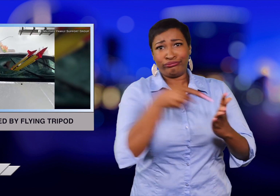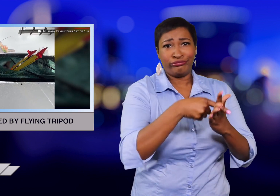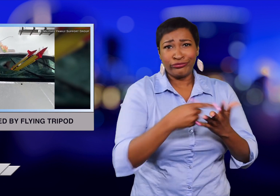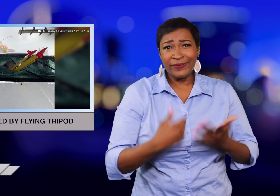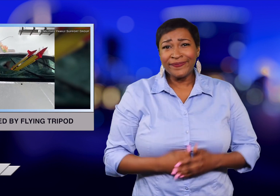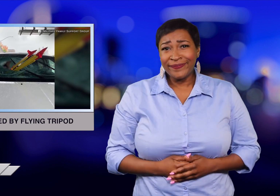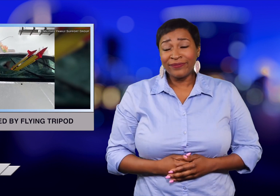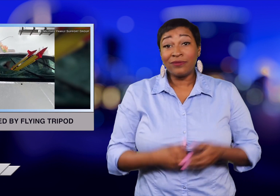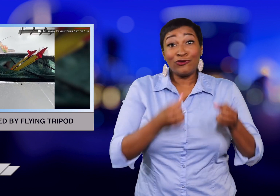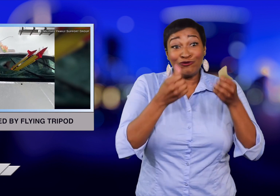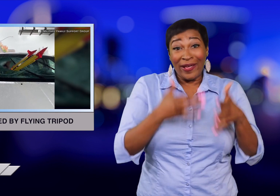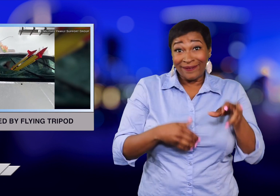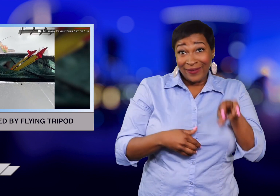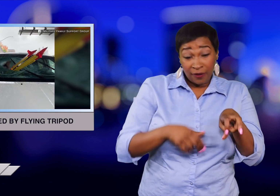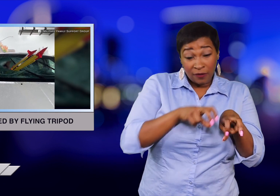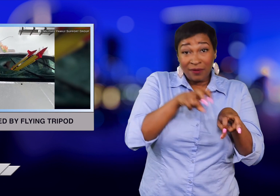it over a highway overpass.